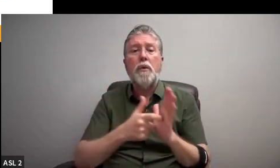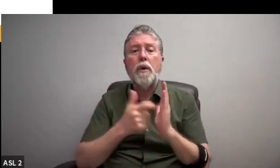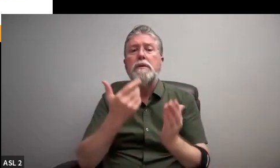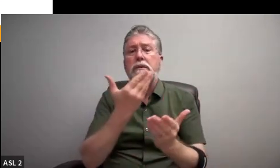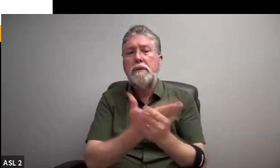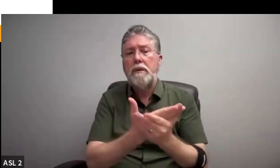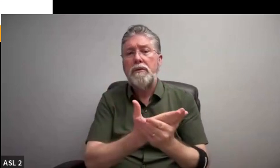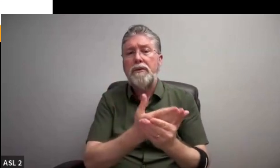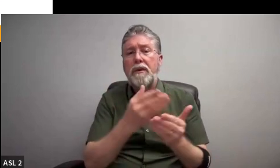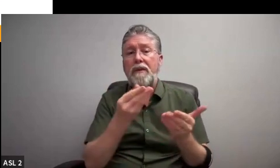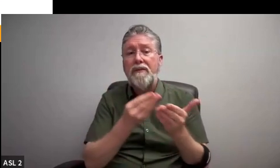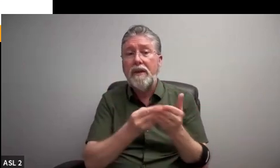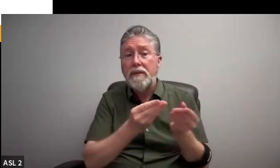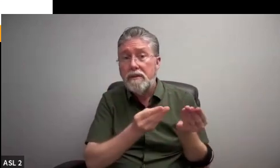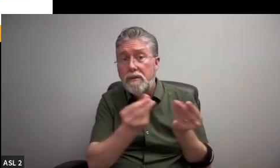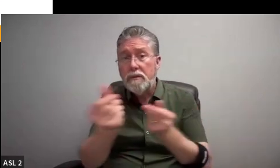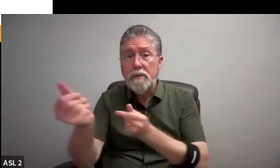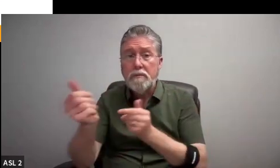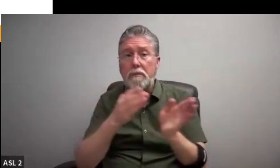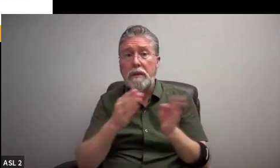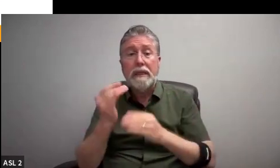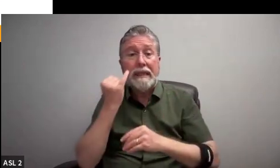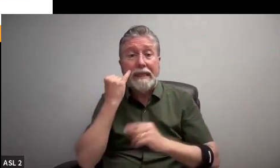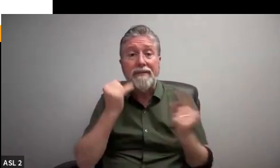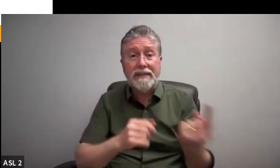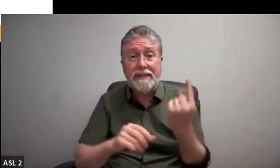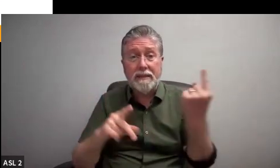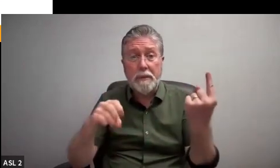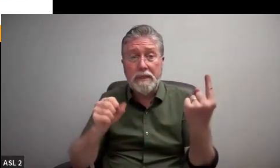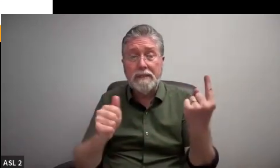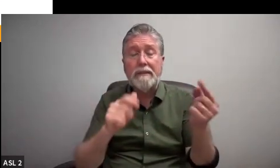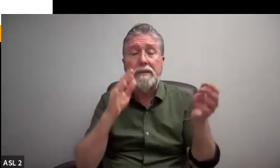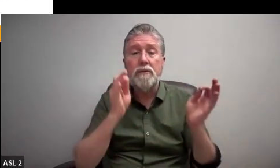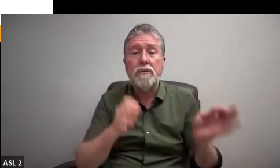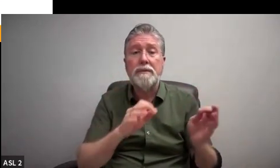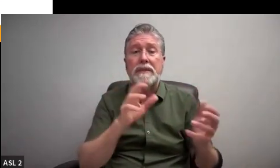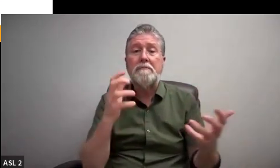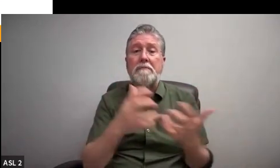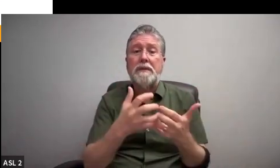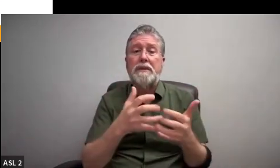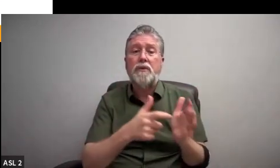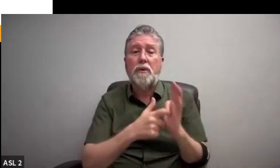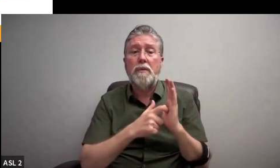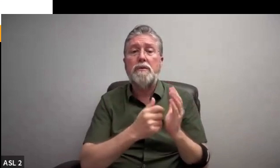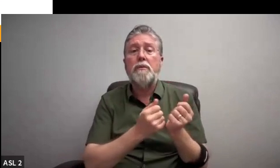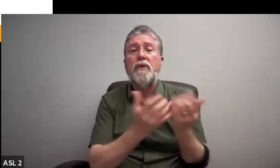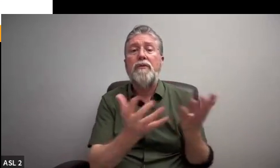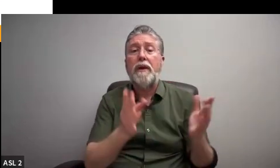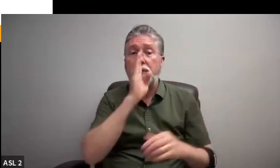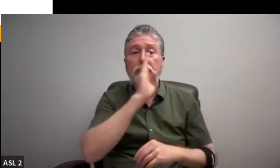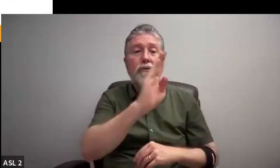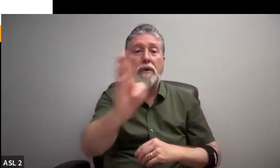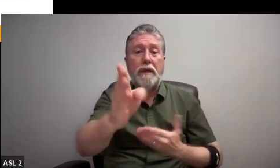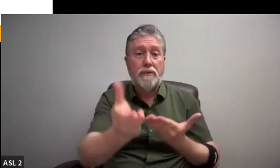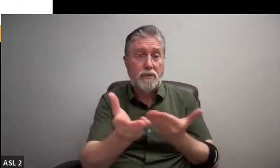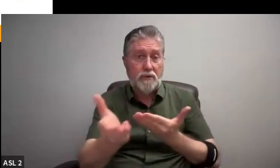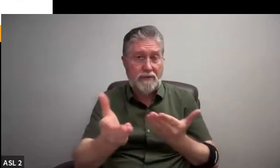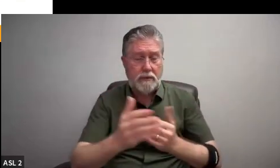distribution plan if the single PSA determines it meets requirements to provide services directly.